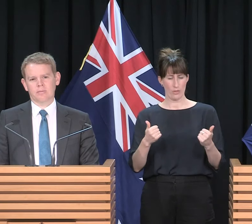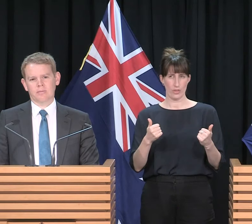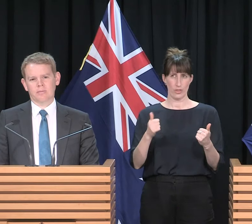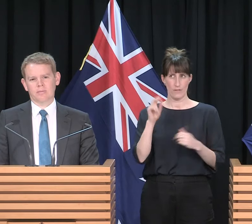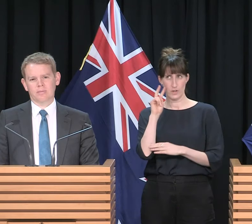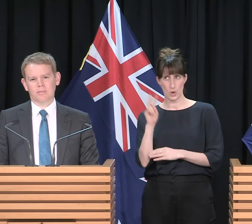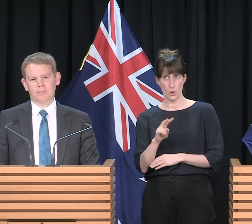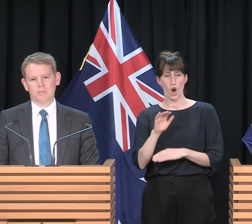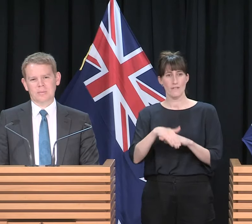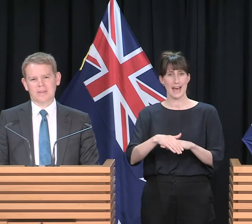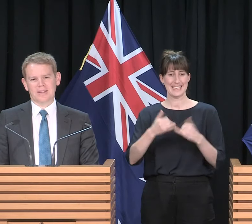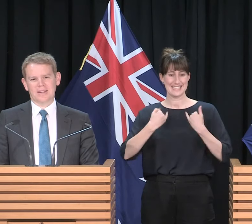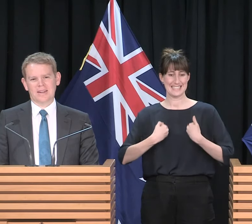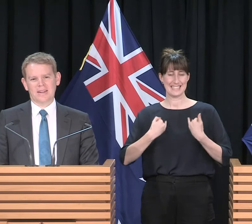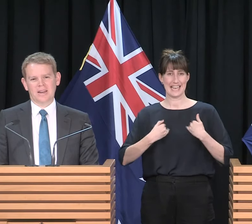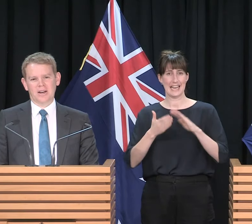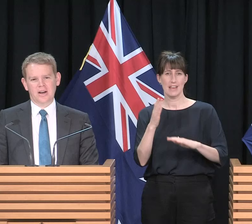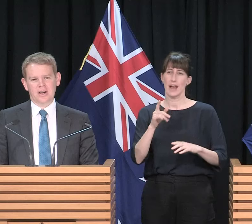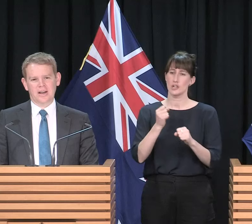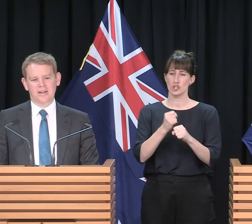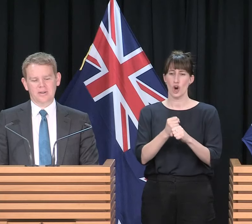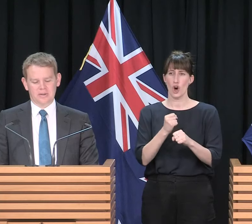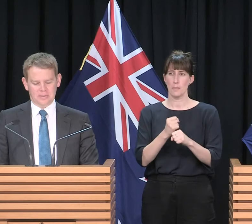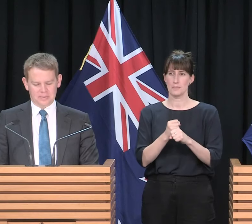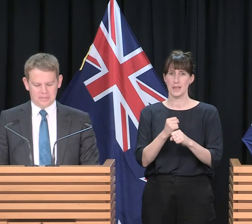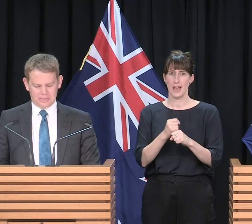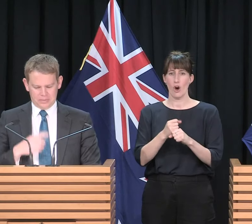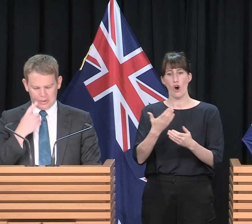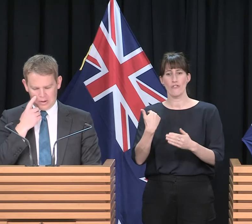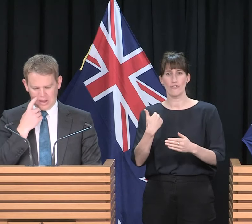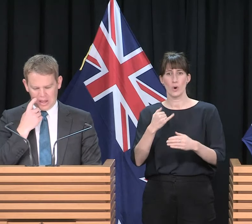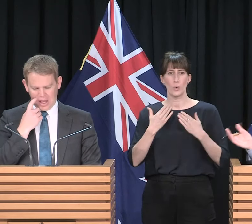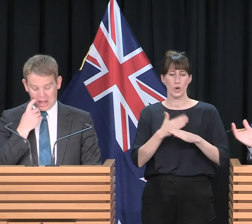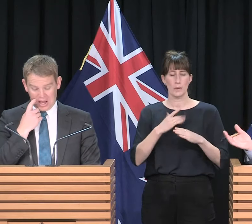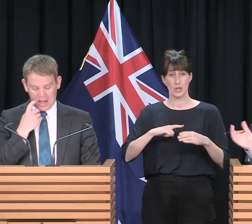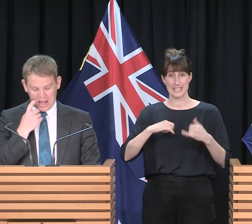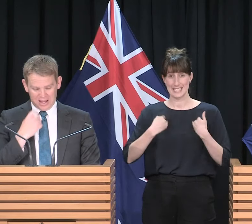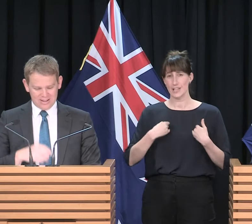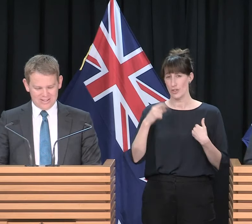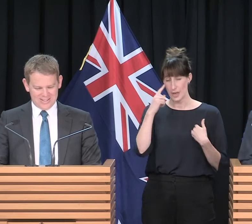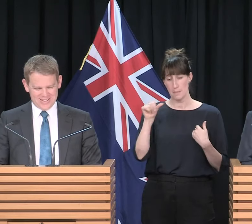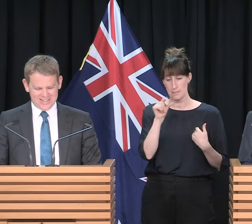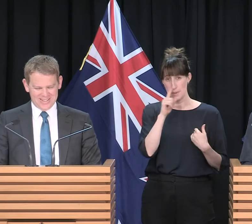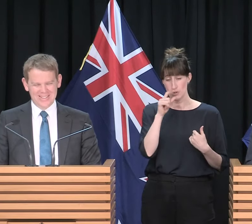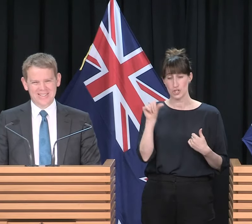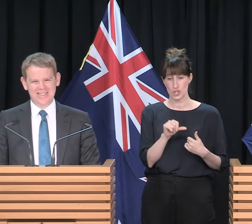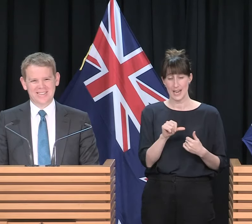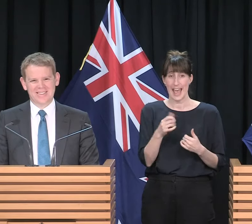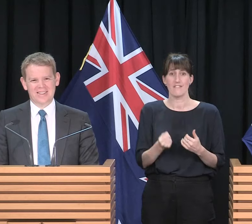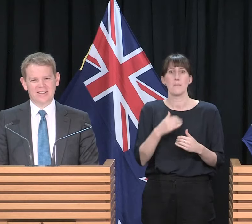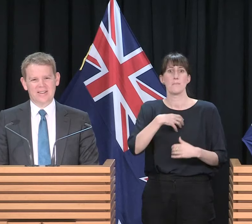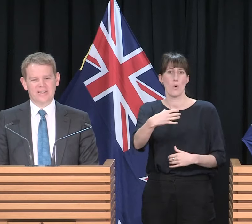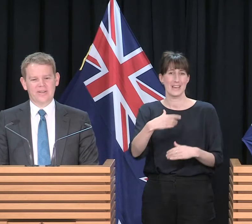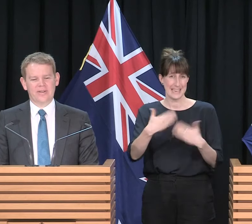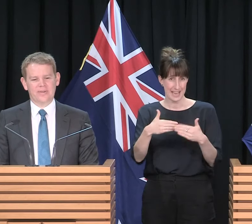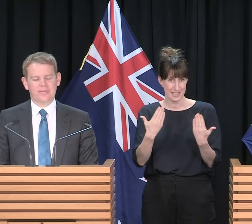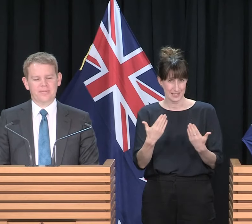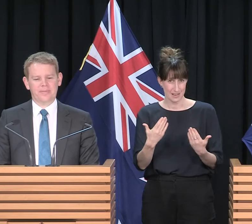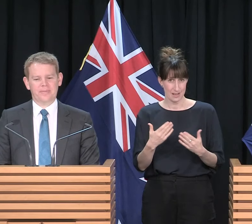increase, up to 19,591. And